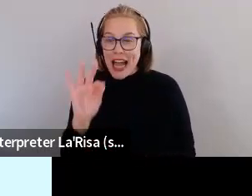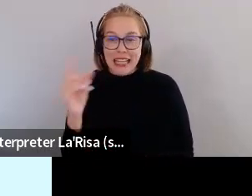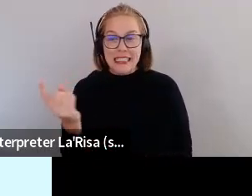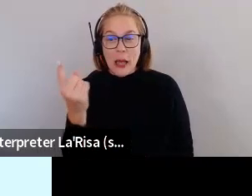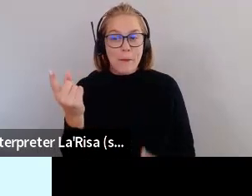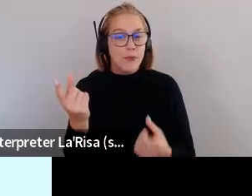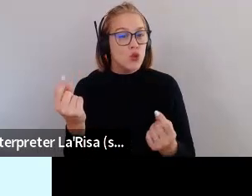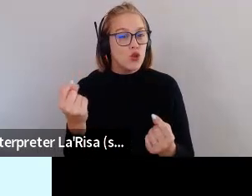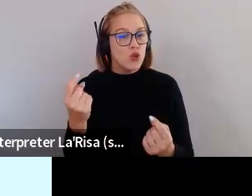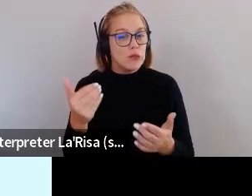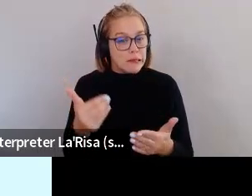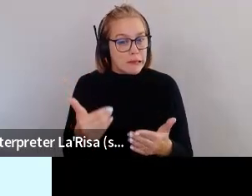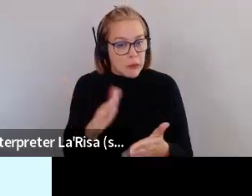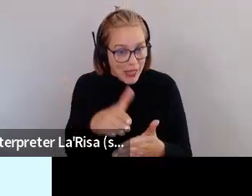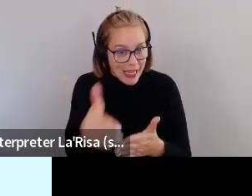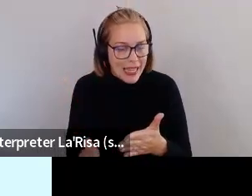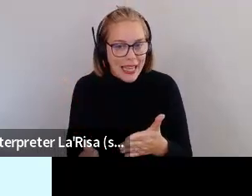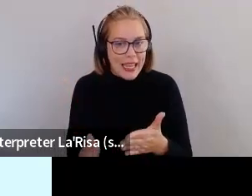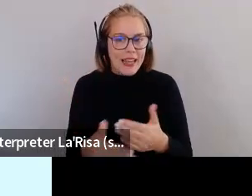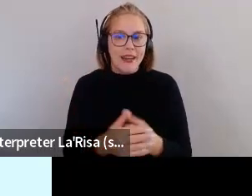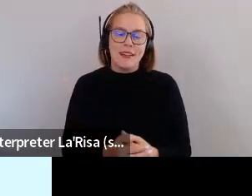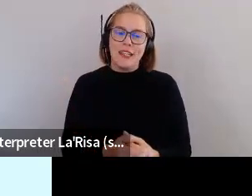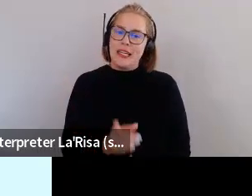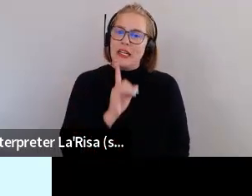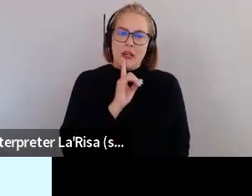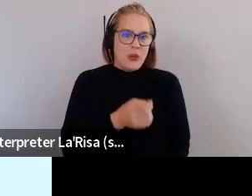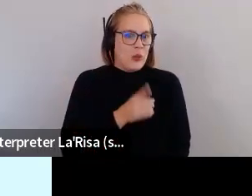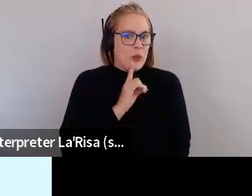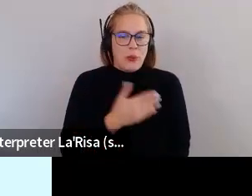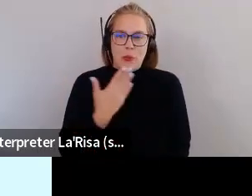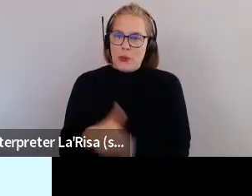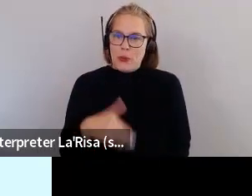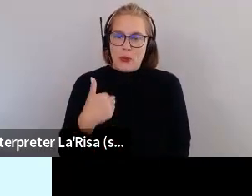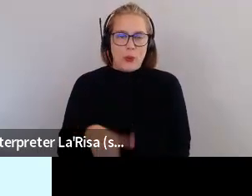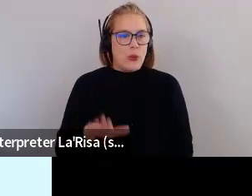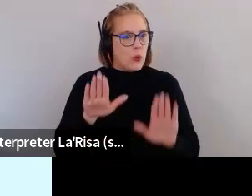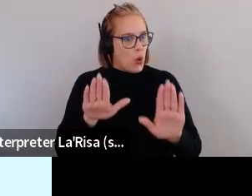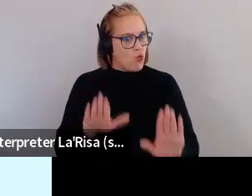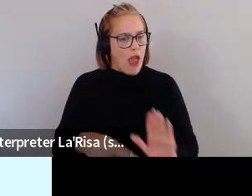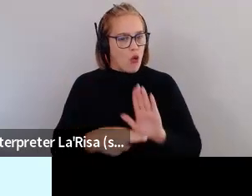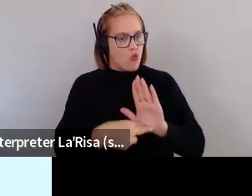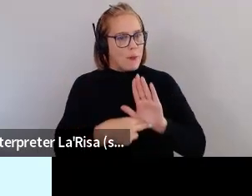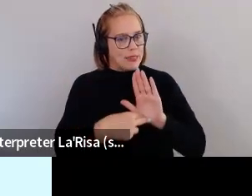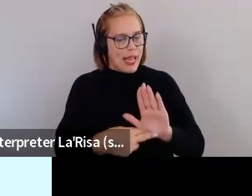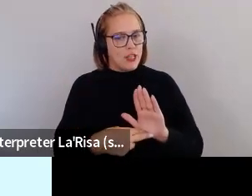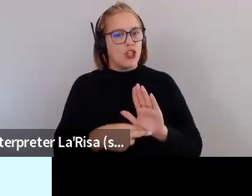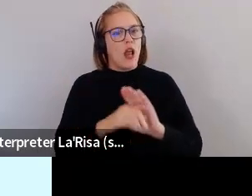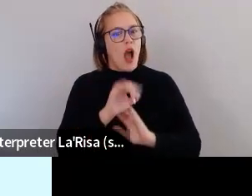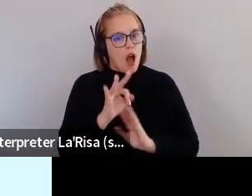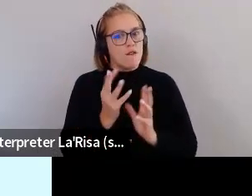still on Netflix? I don't give homework for this group other than your